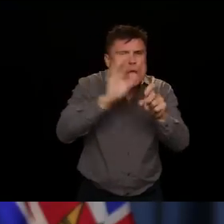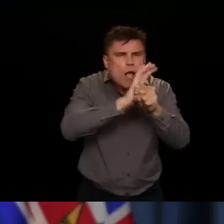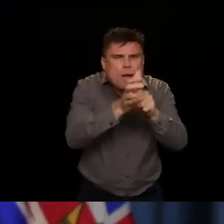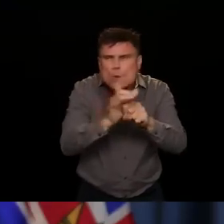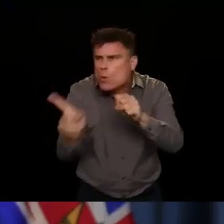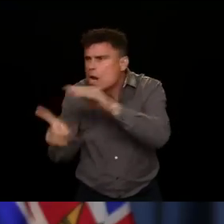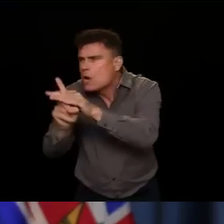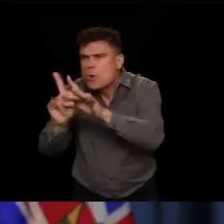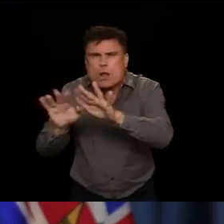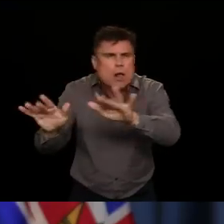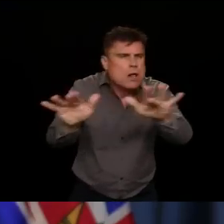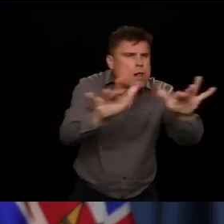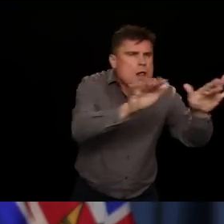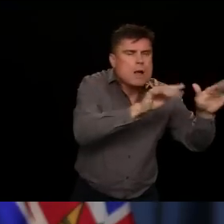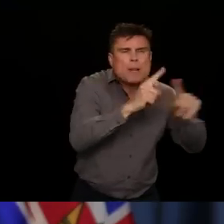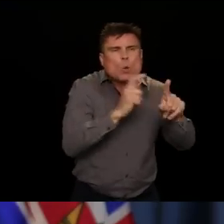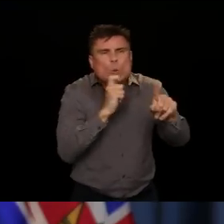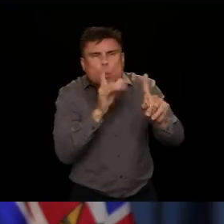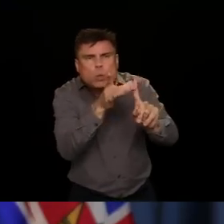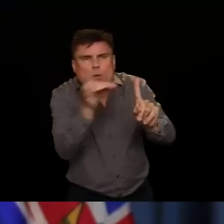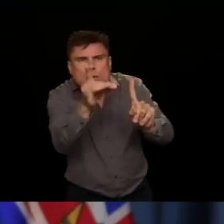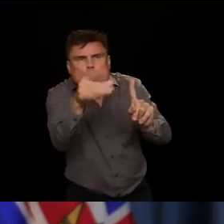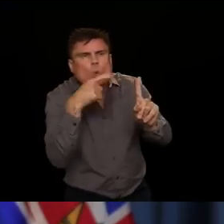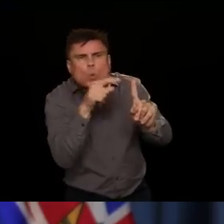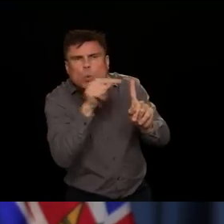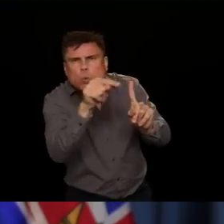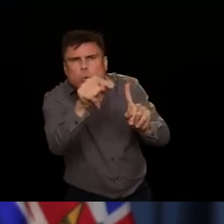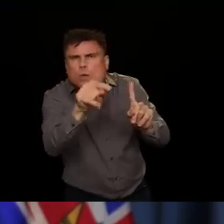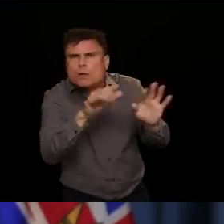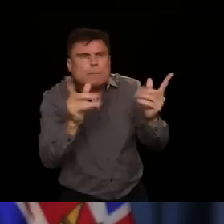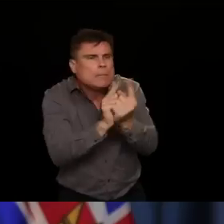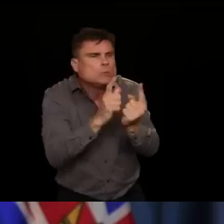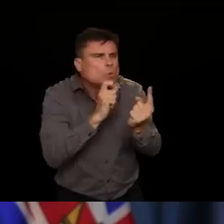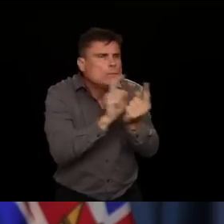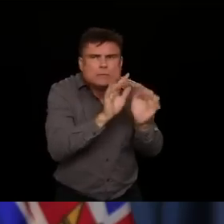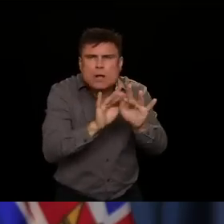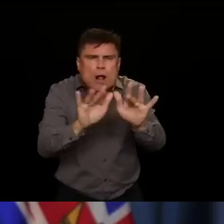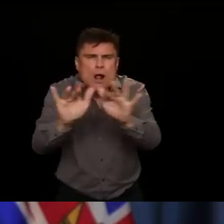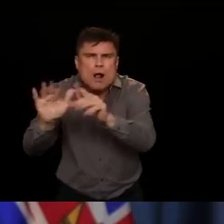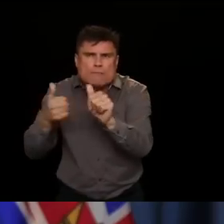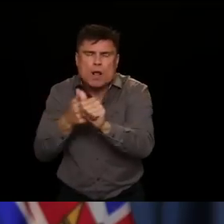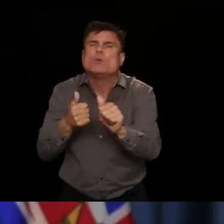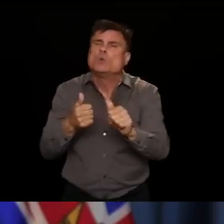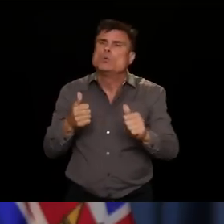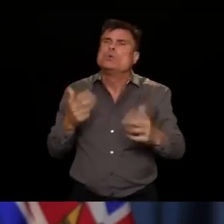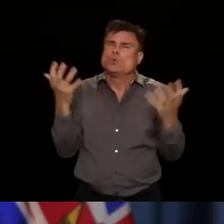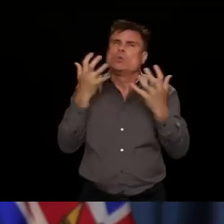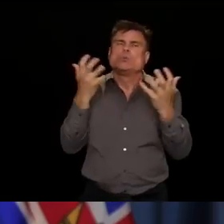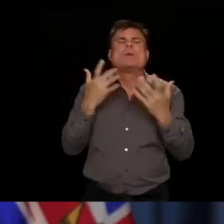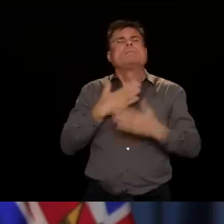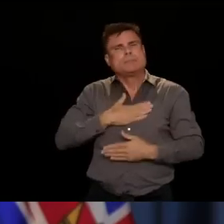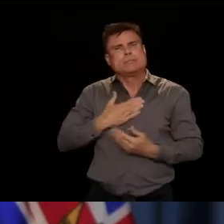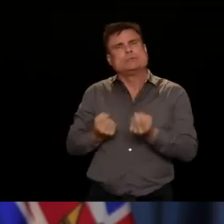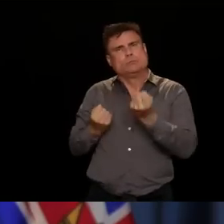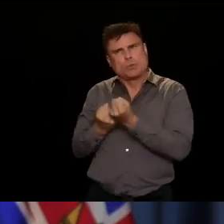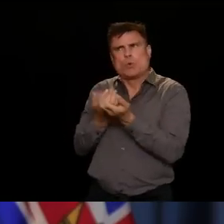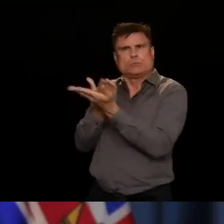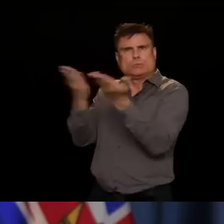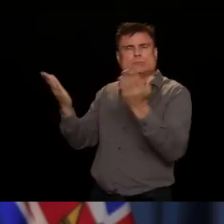individuals take. Since the beginning of COVID-19 we have had 74 new or returning registrants among dog does,